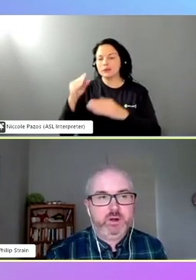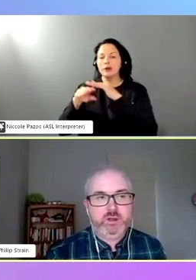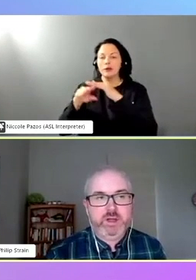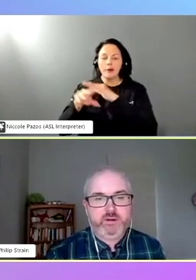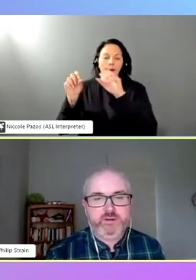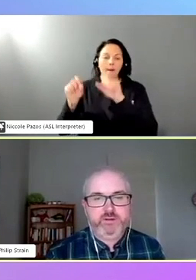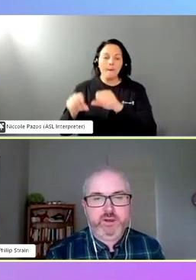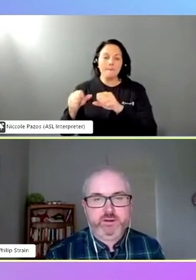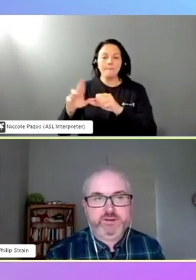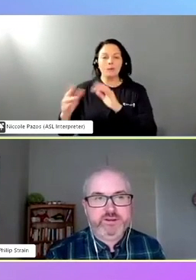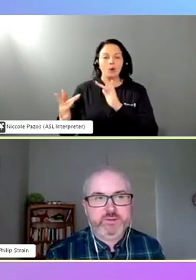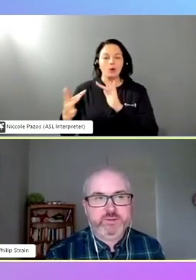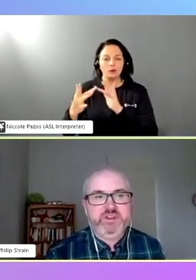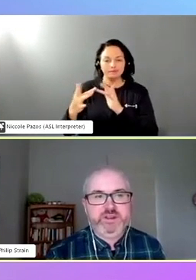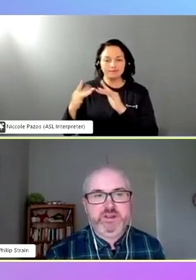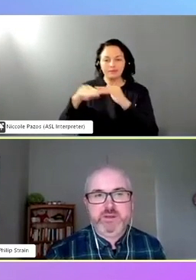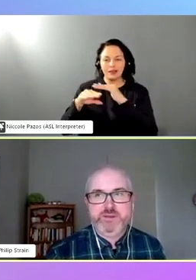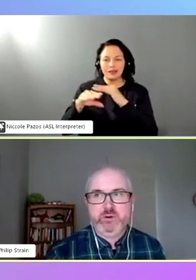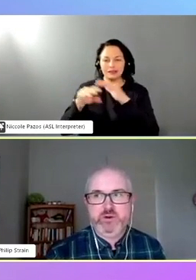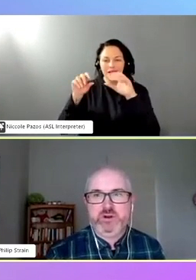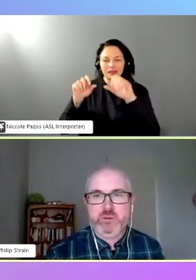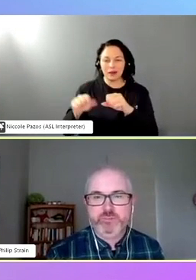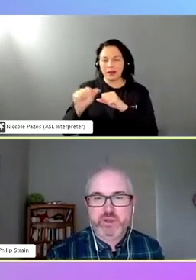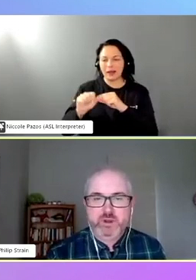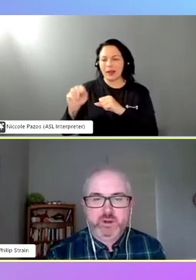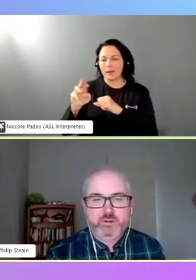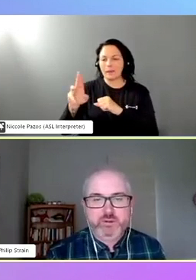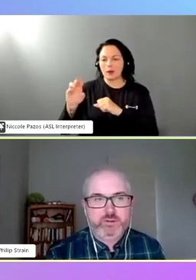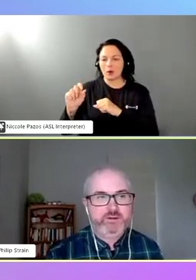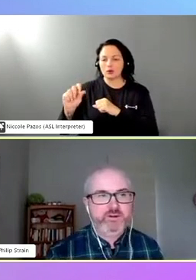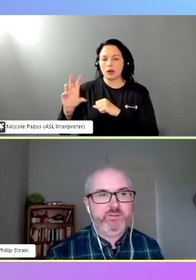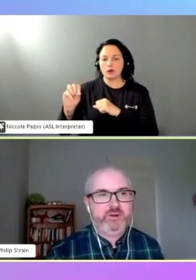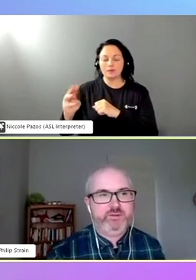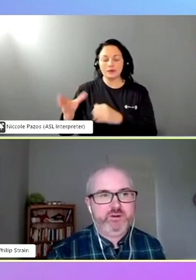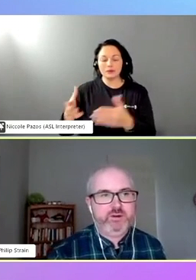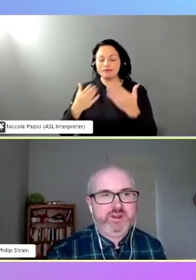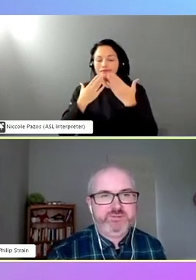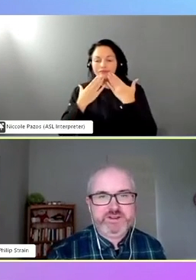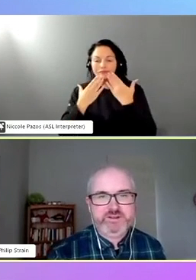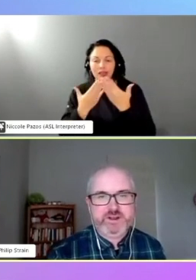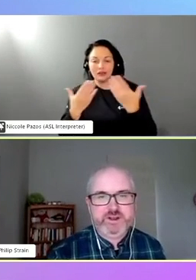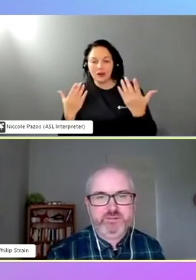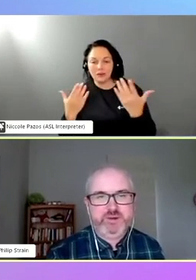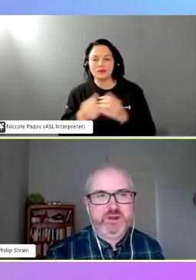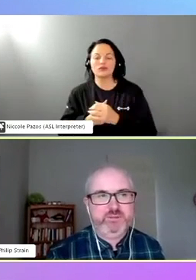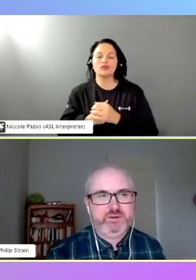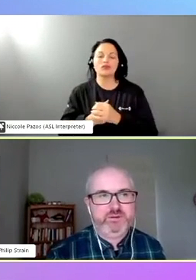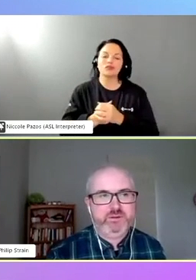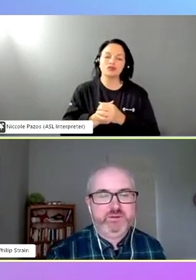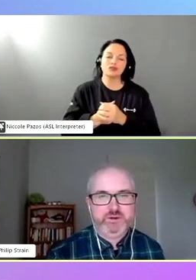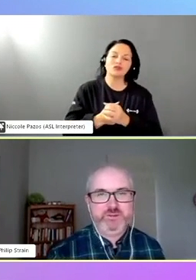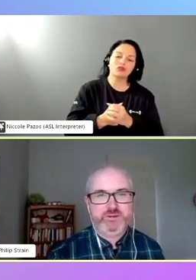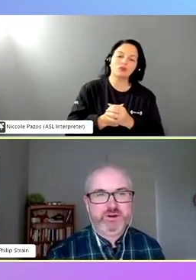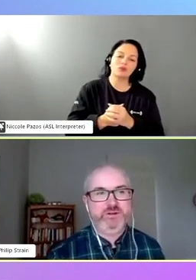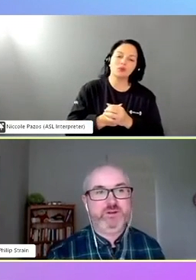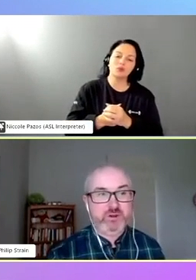We tried to create a hidden DOM for all objects on the board.